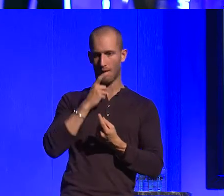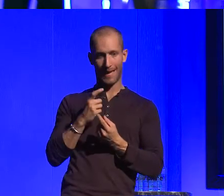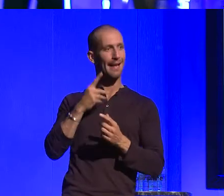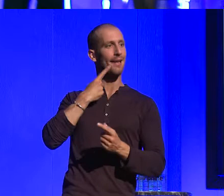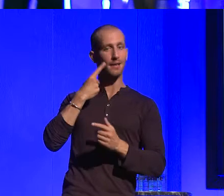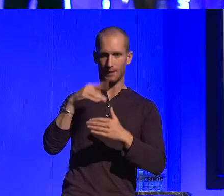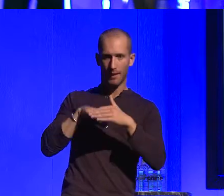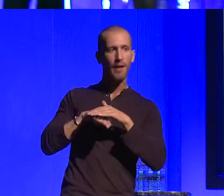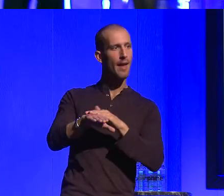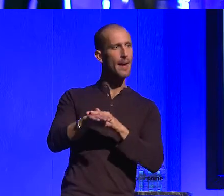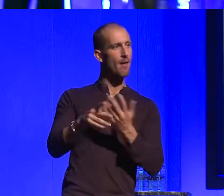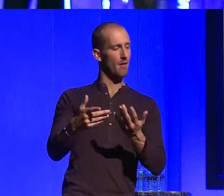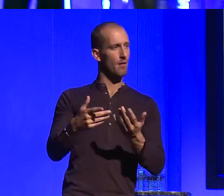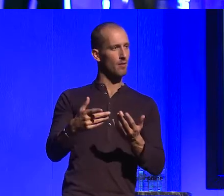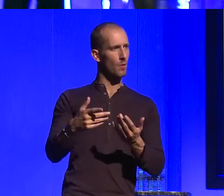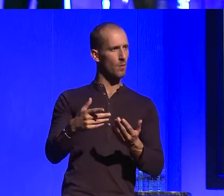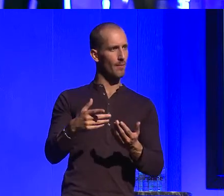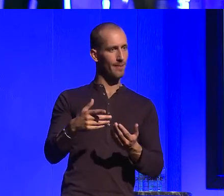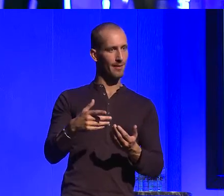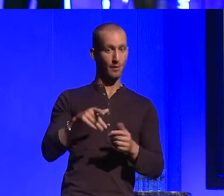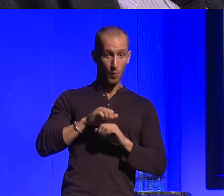parts of society.